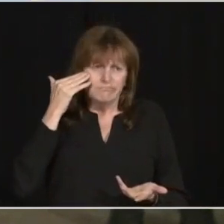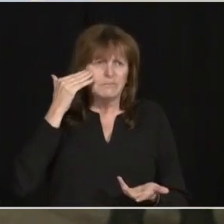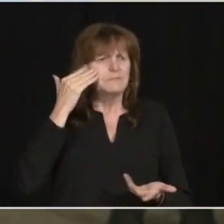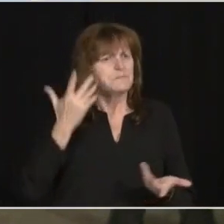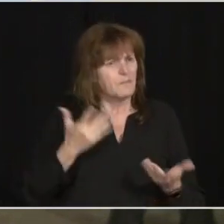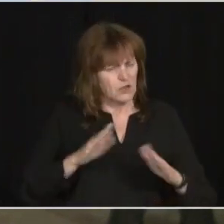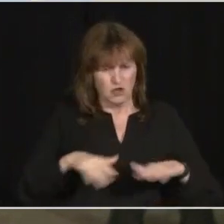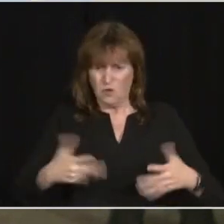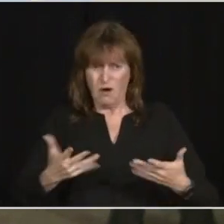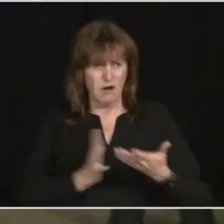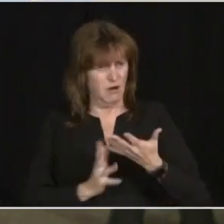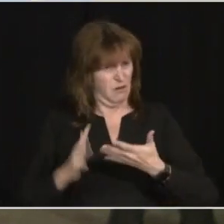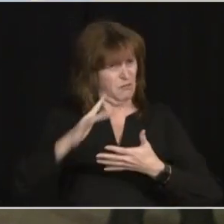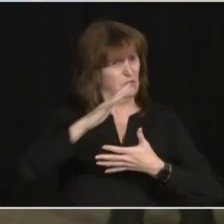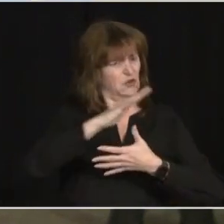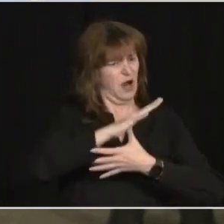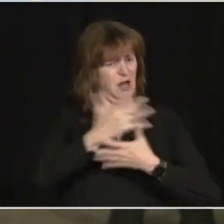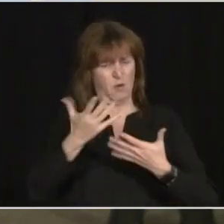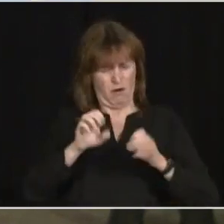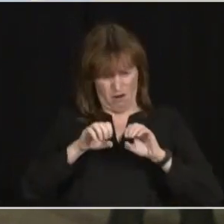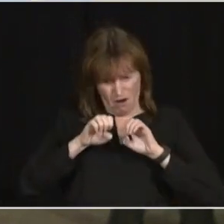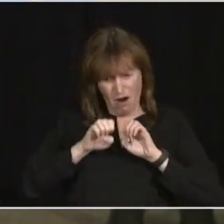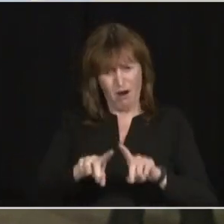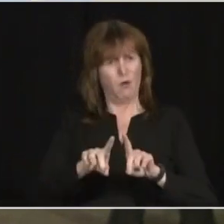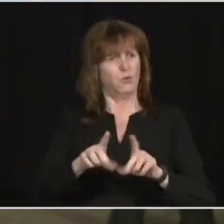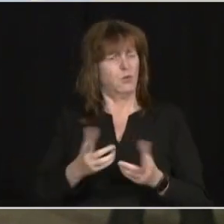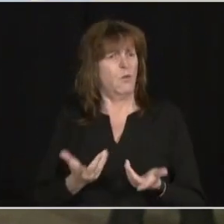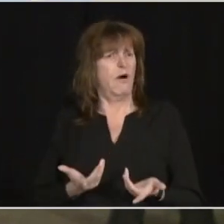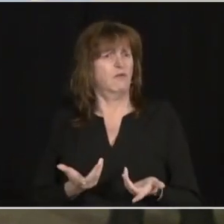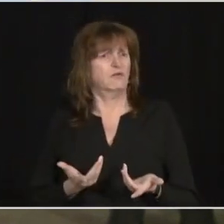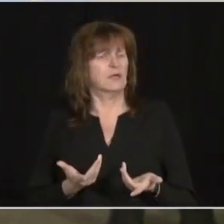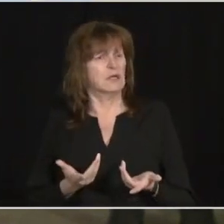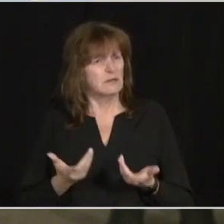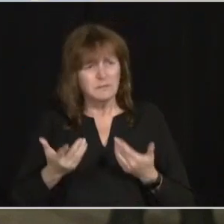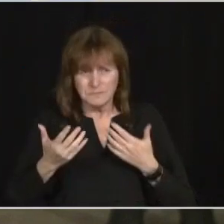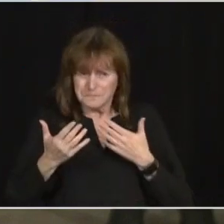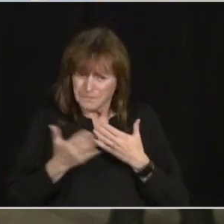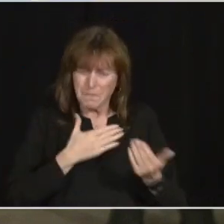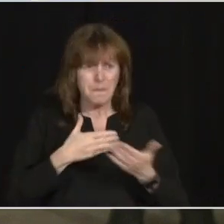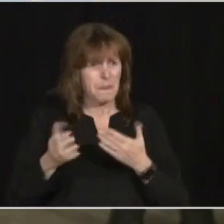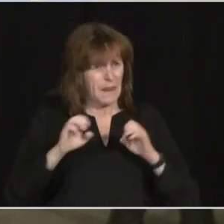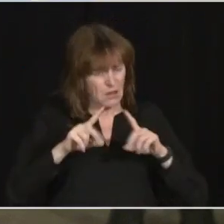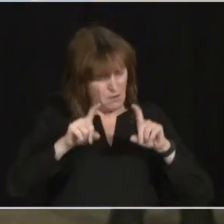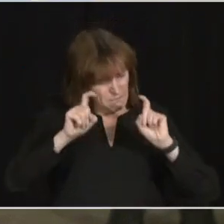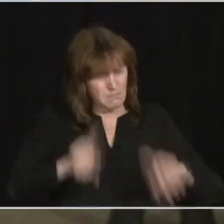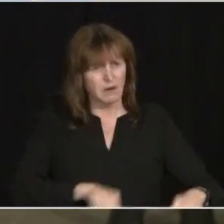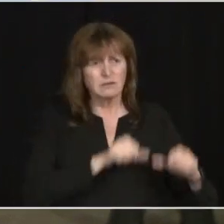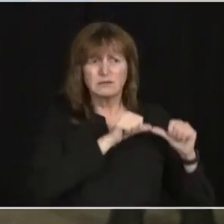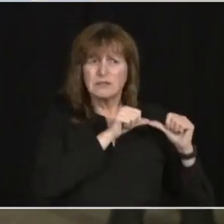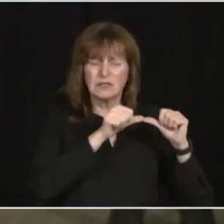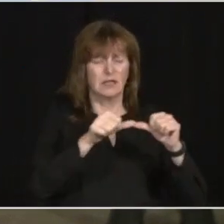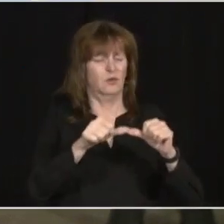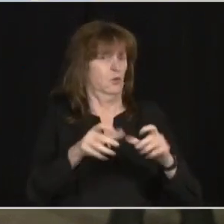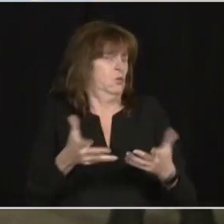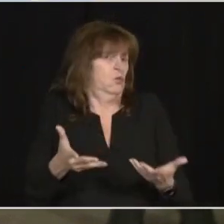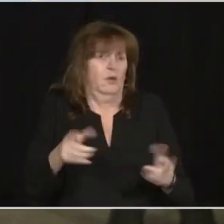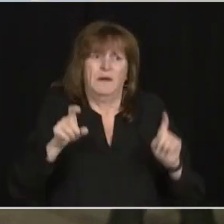No matter what, their education must continue. That means having the educational tools need